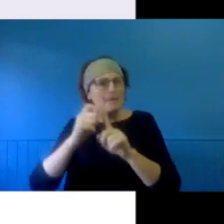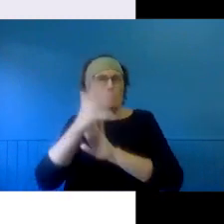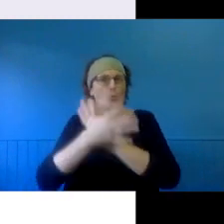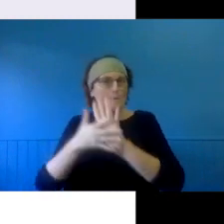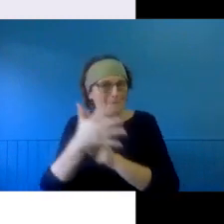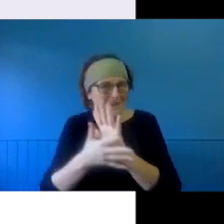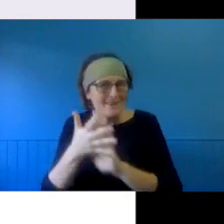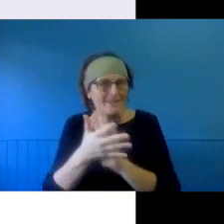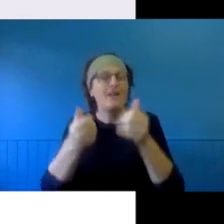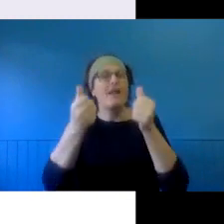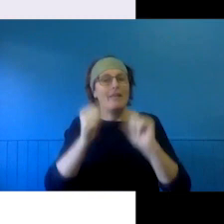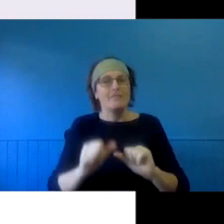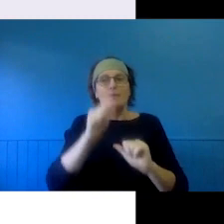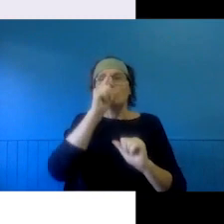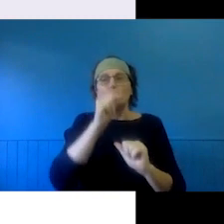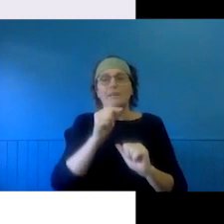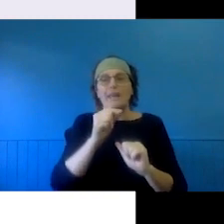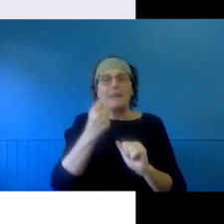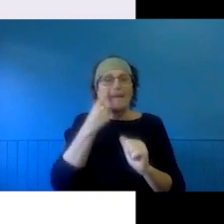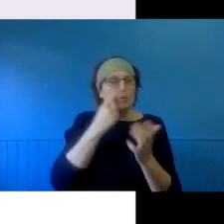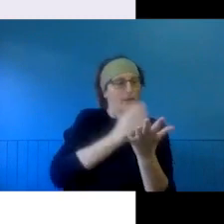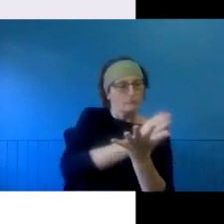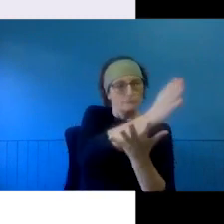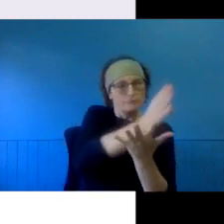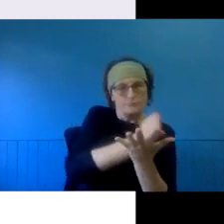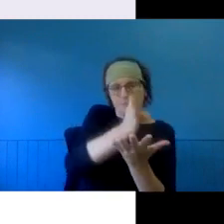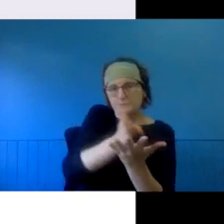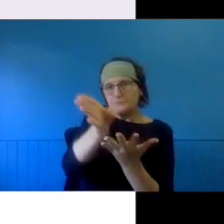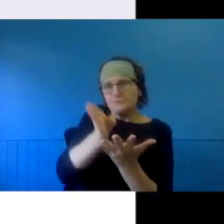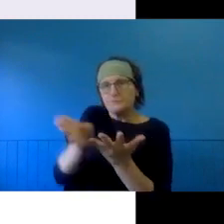down into the artforms. There'll be more case studies. Then we're having things